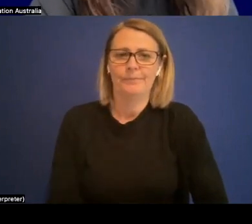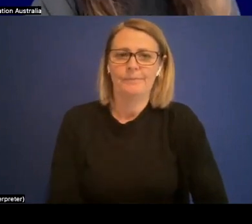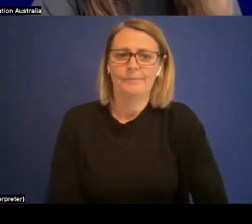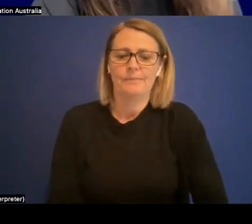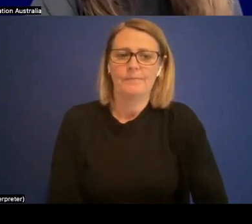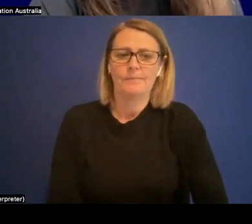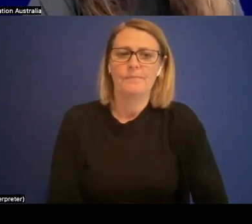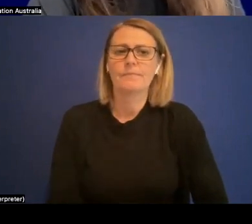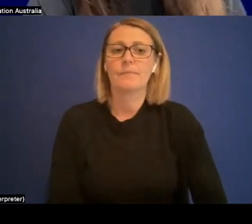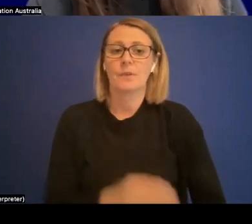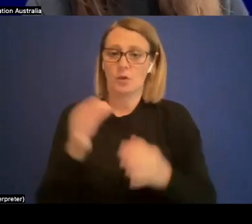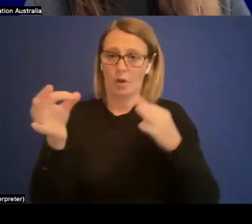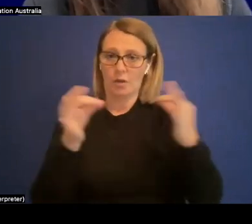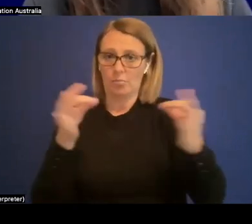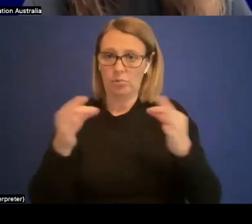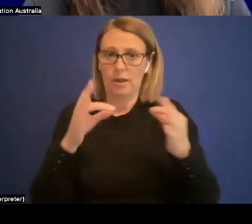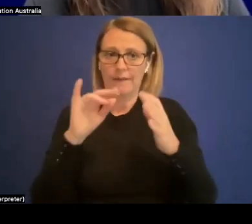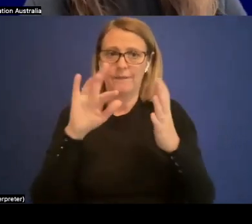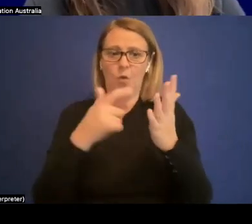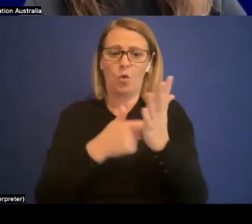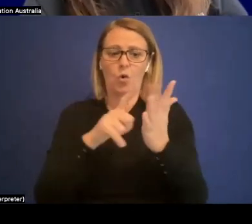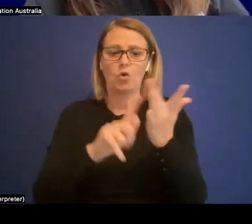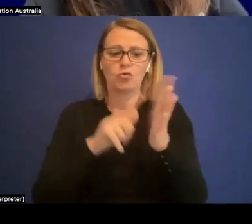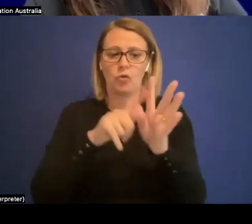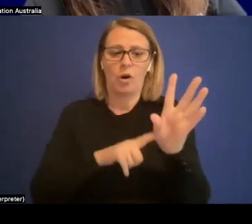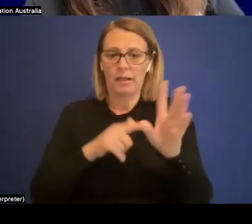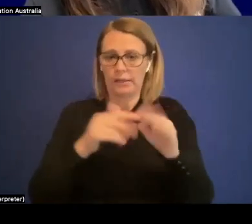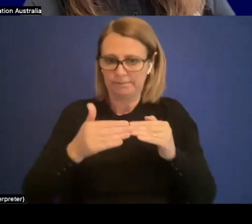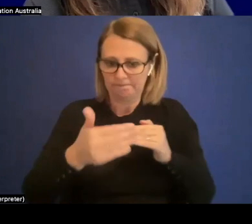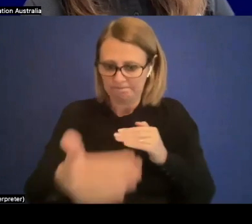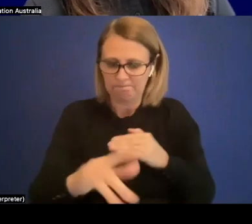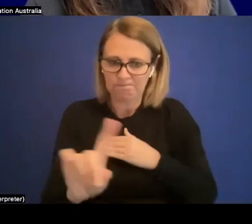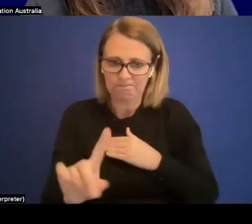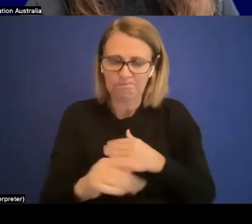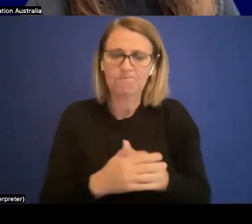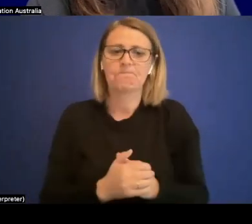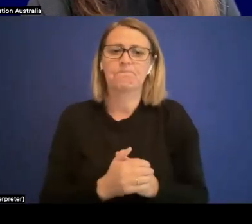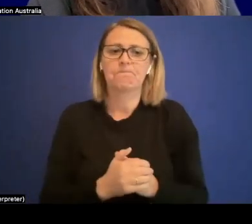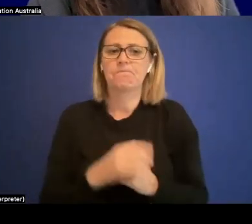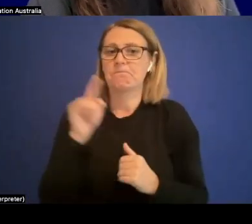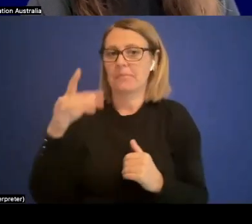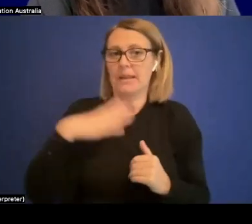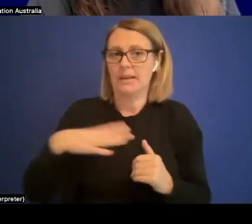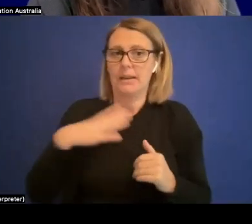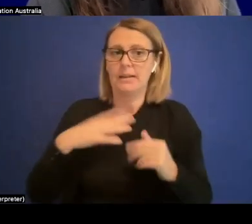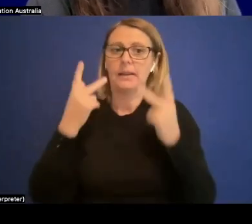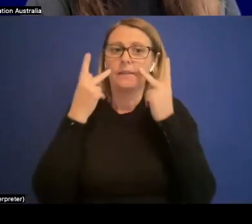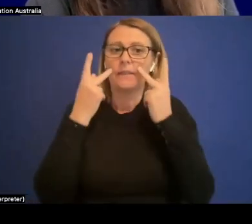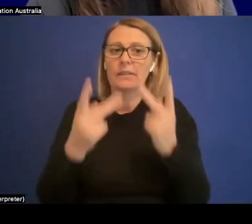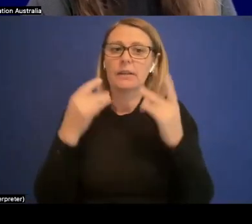The plan going forward from that point was that Riley needs vision and hearing assessments,